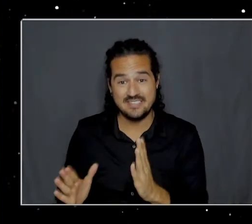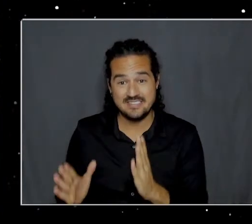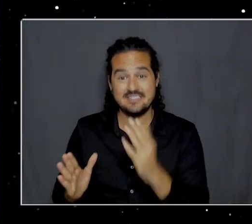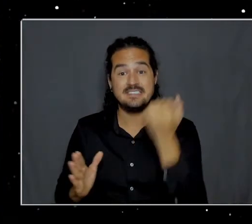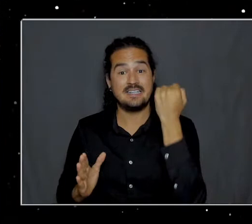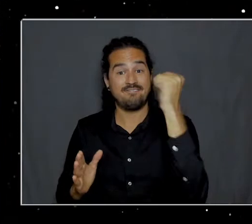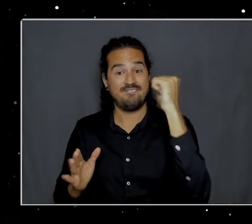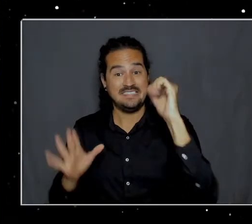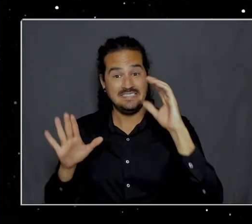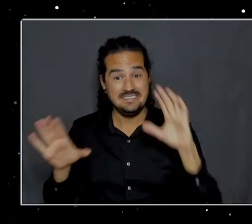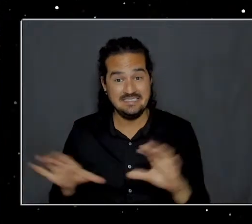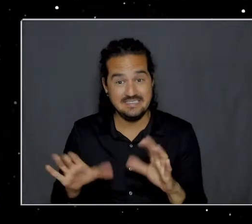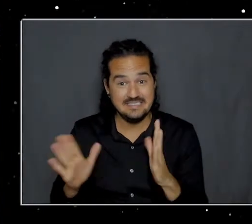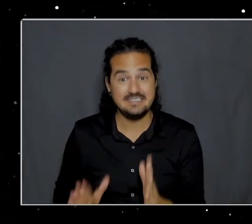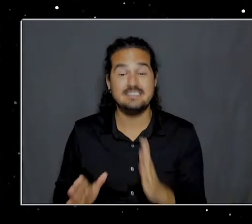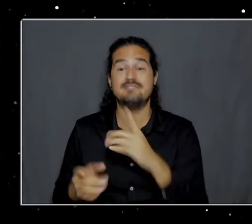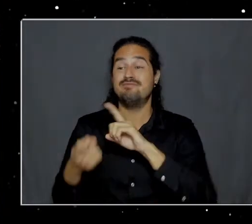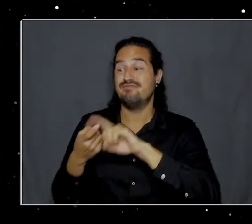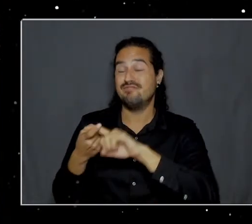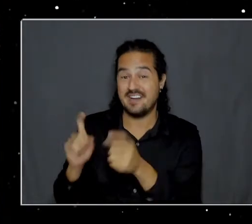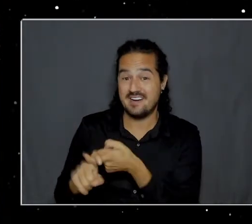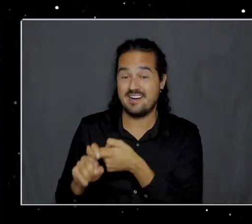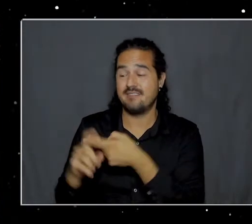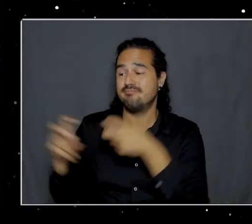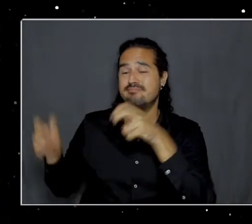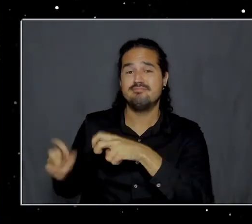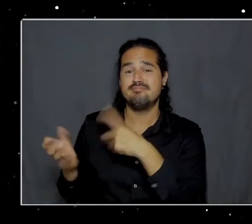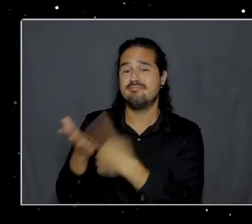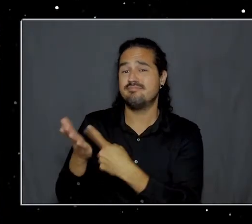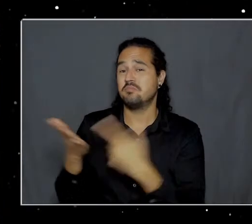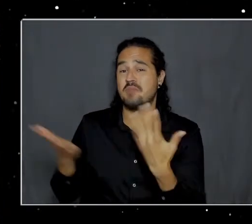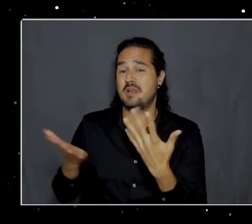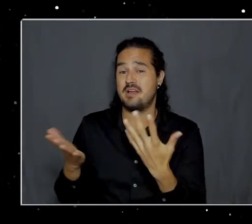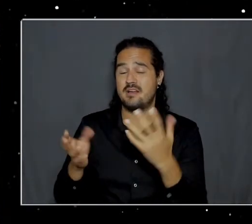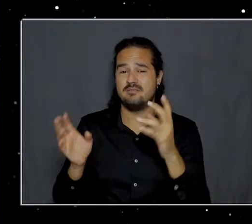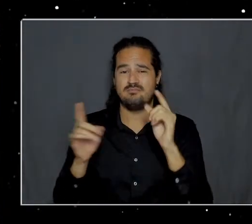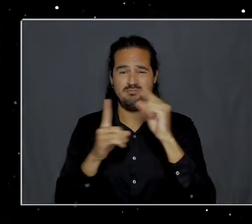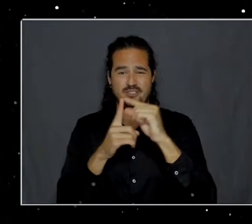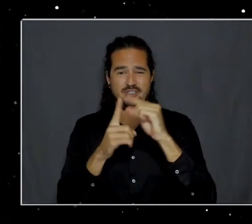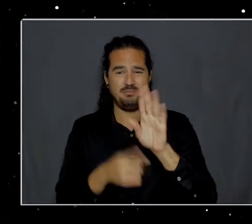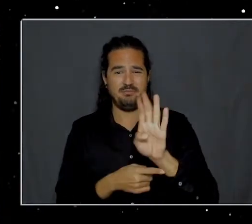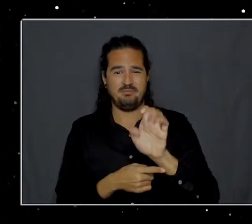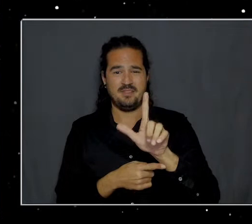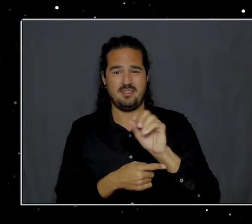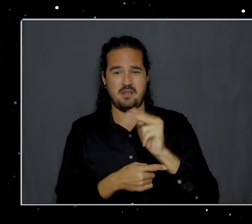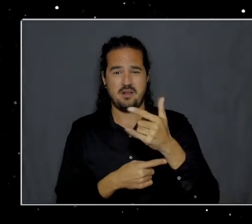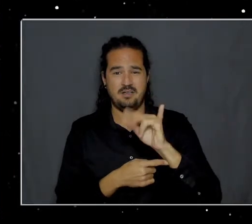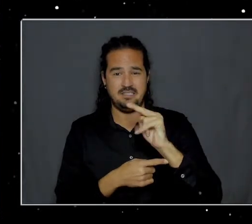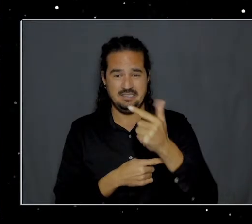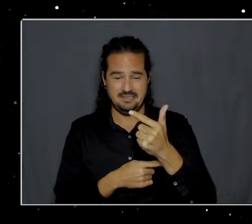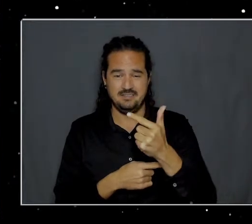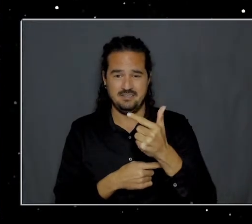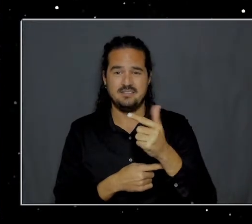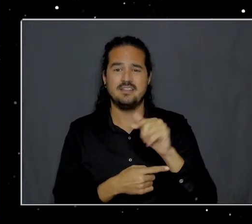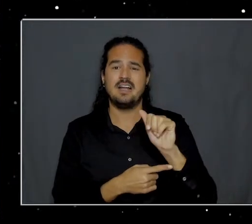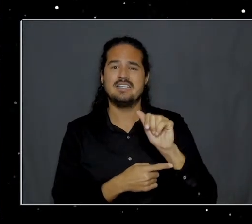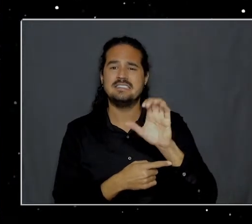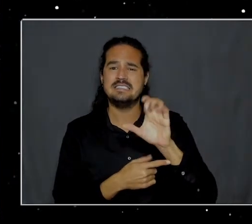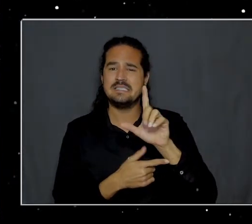FRIEND IN THE CONVERSATION ABOUT BELONGING, THE ACLU, AND WHAT